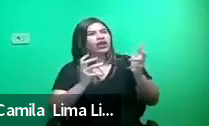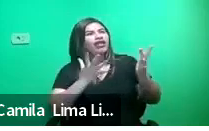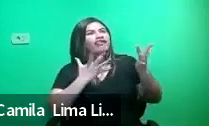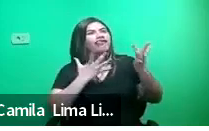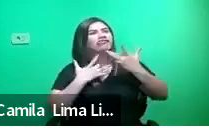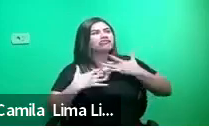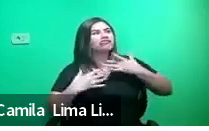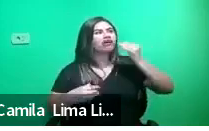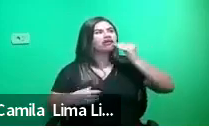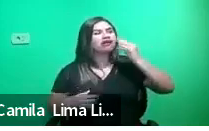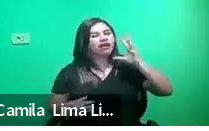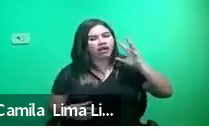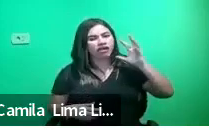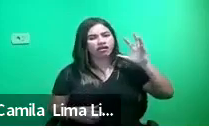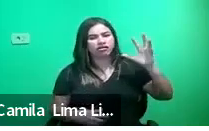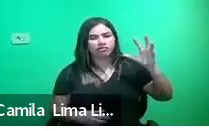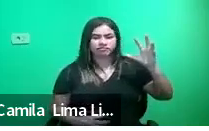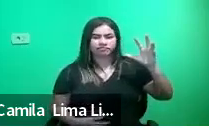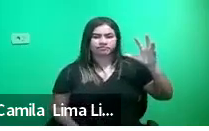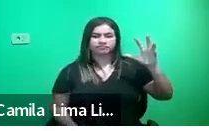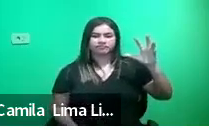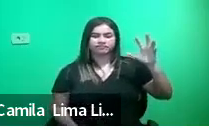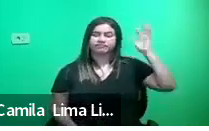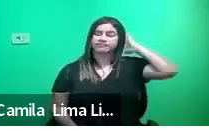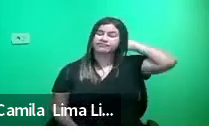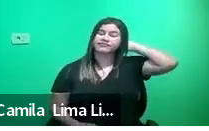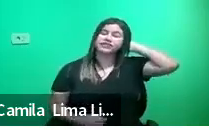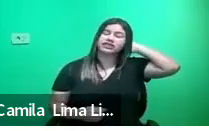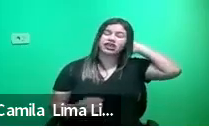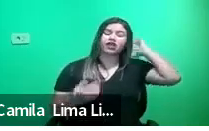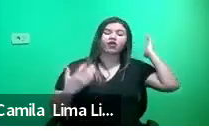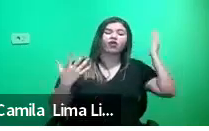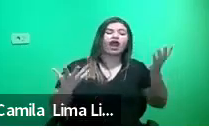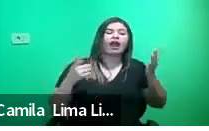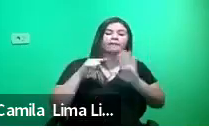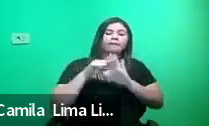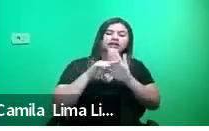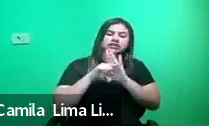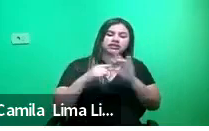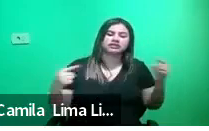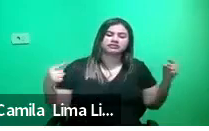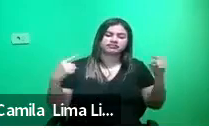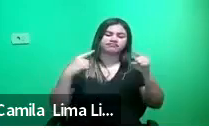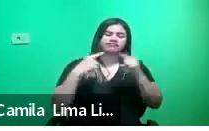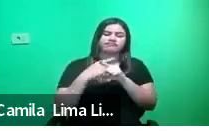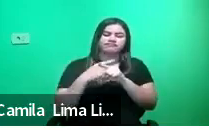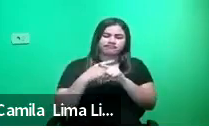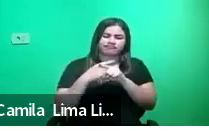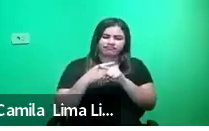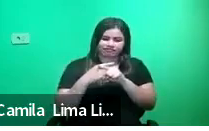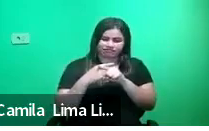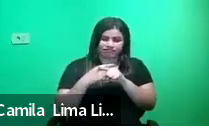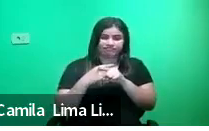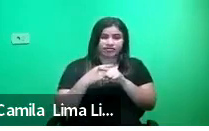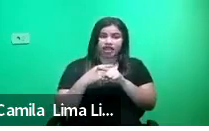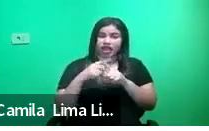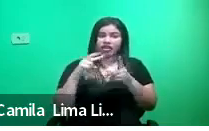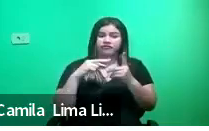to the infant His his research contract infant His research contradicts that , and and his views as follows and his views as follows: In